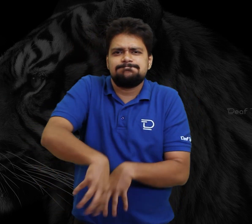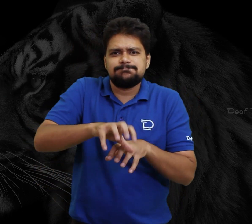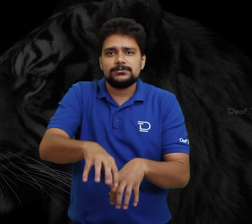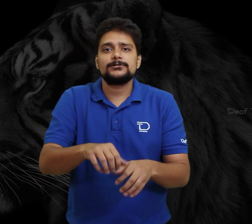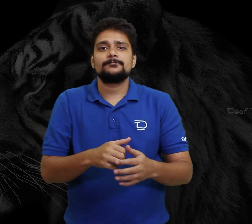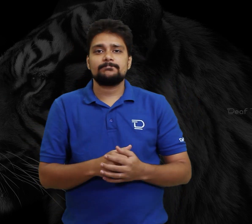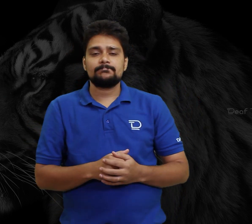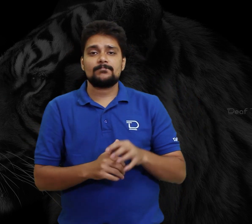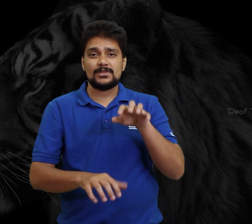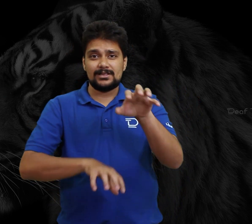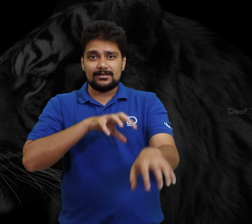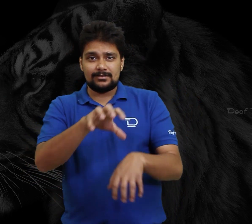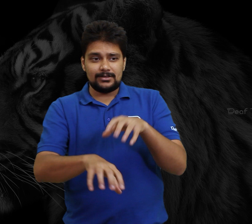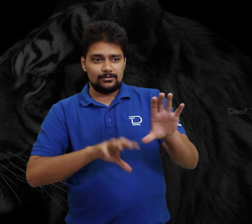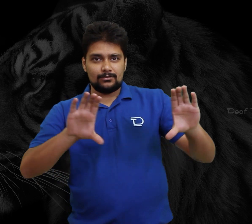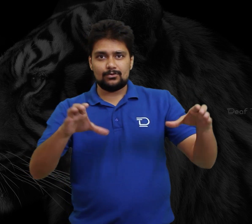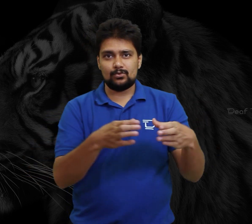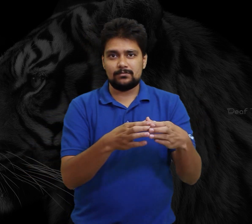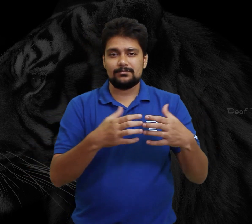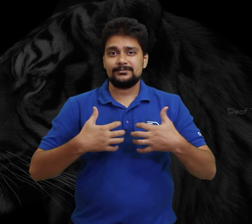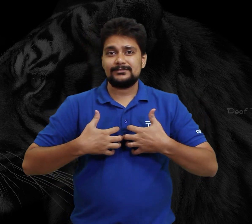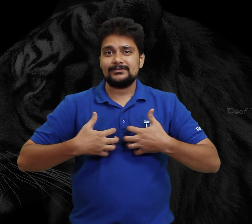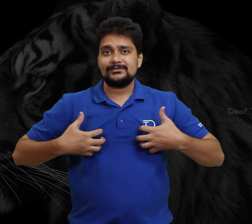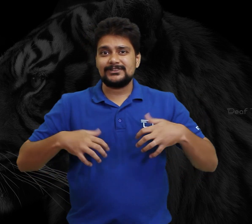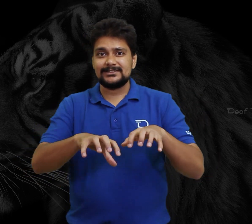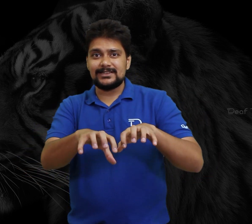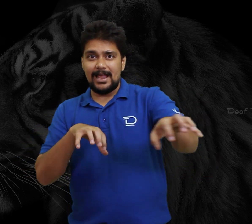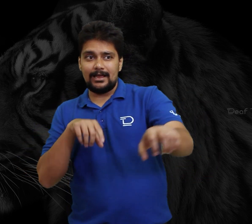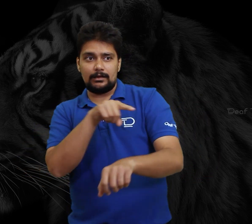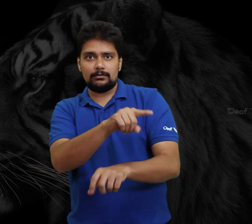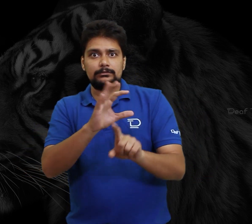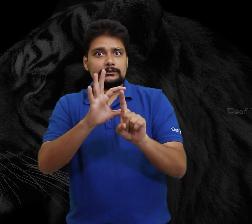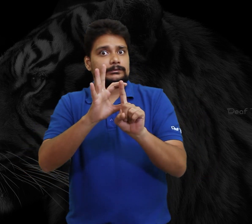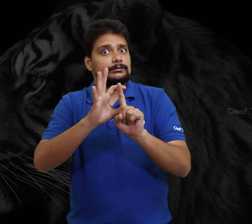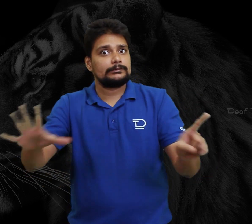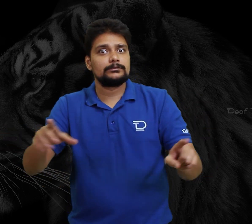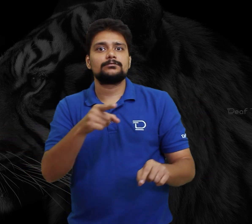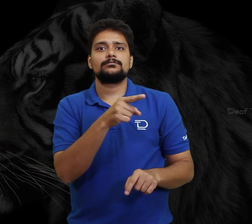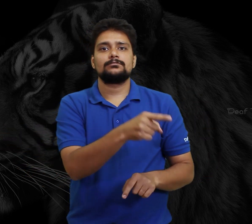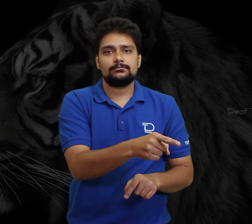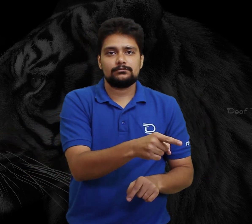It is one of the most lethal